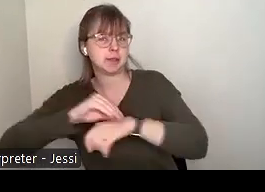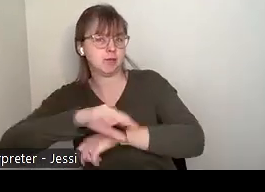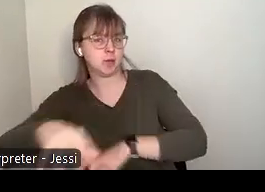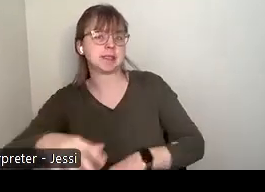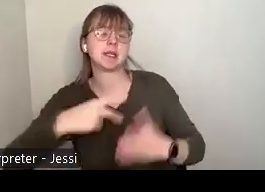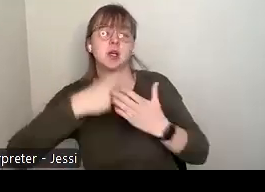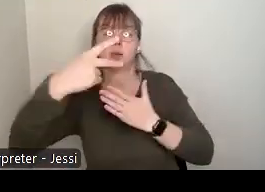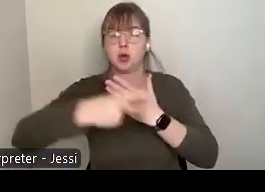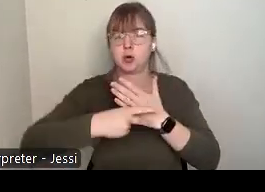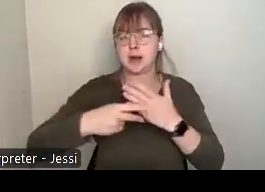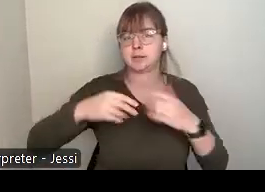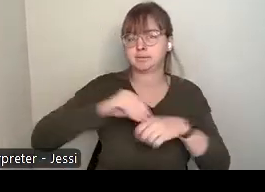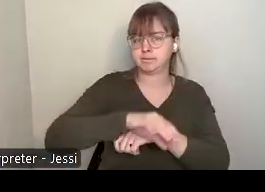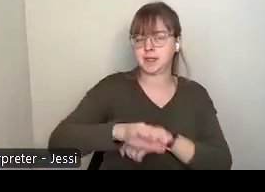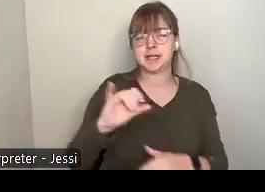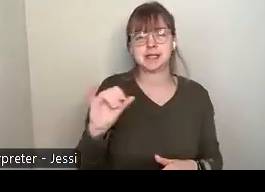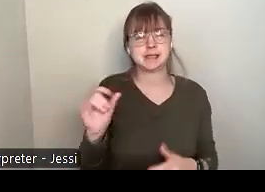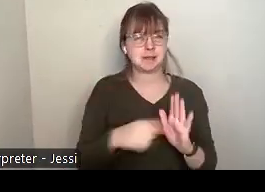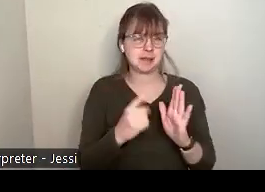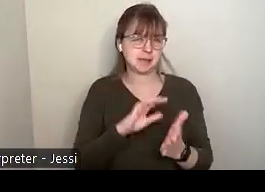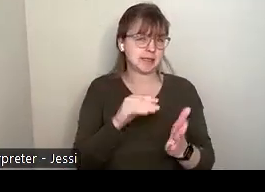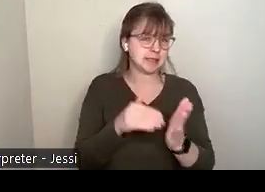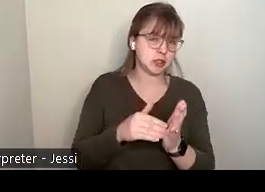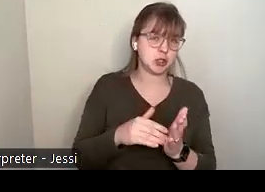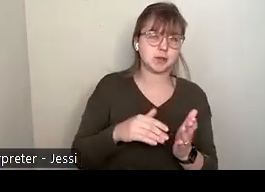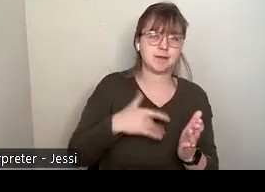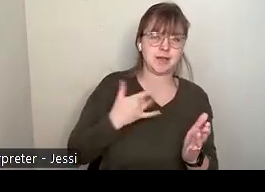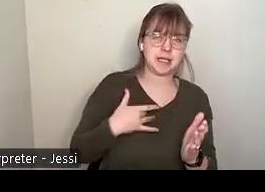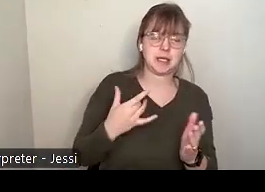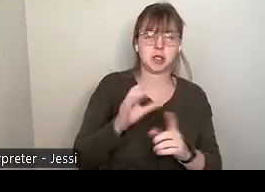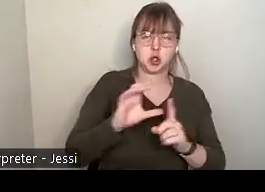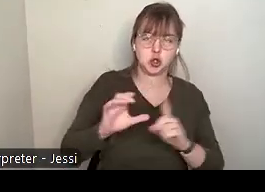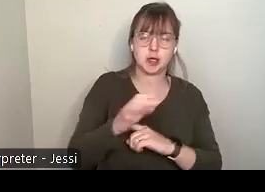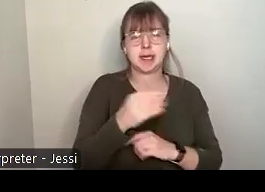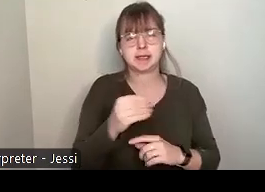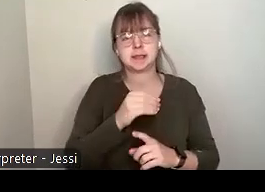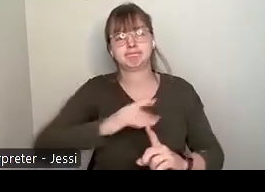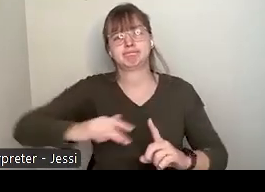like the center culture and climate and a core aspect always of Consultants work is to support